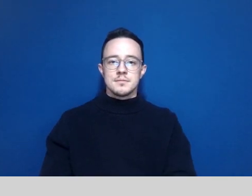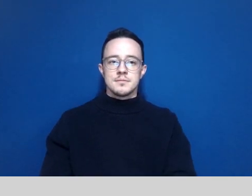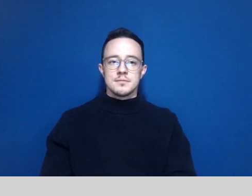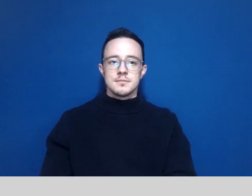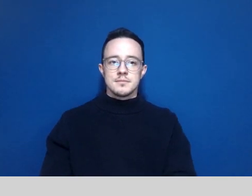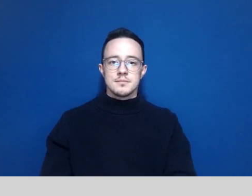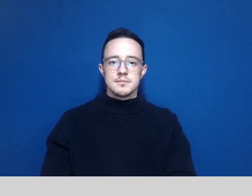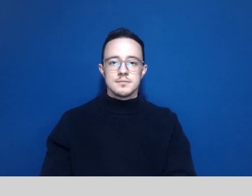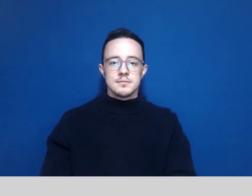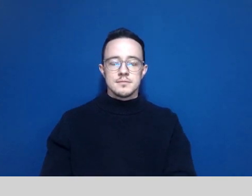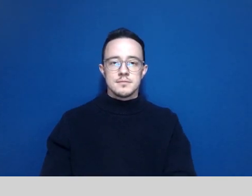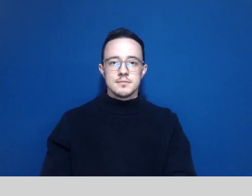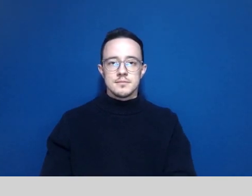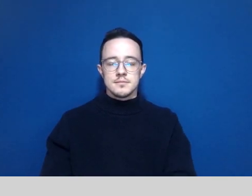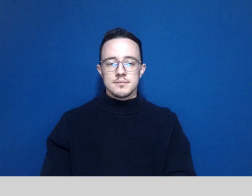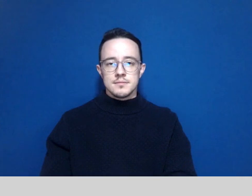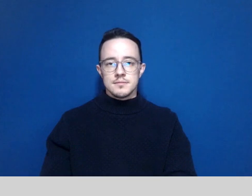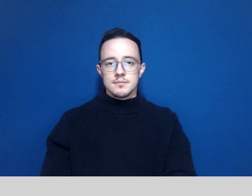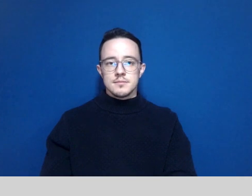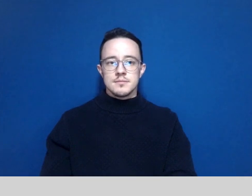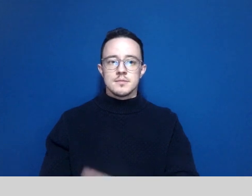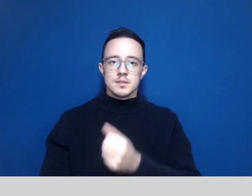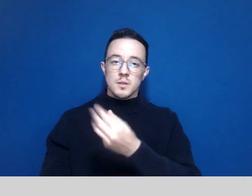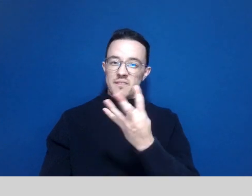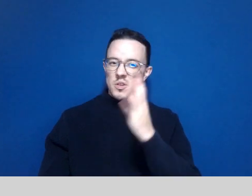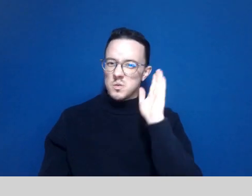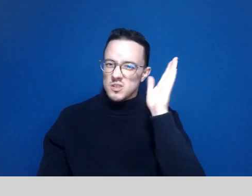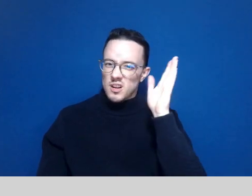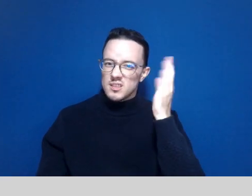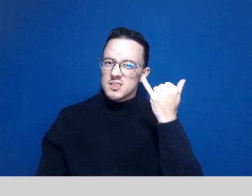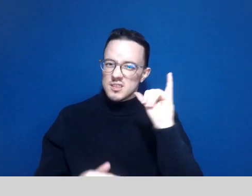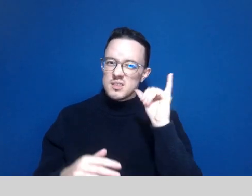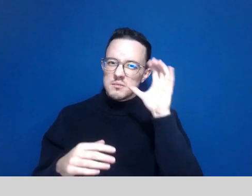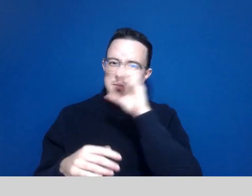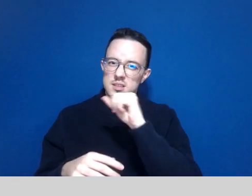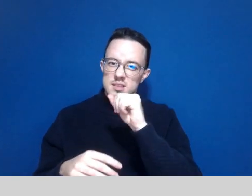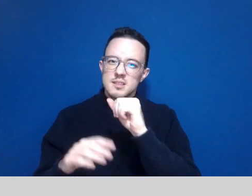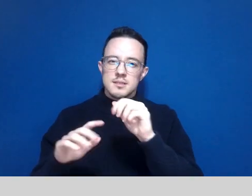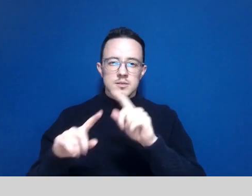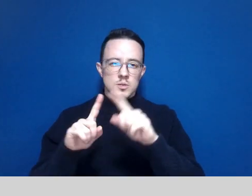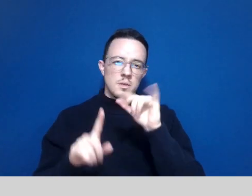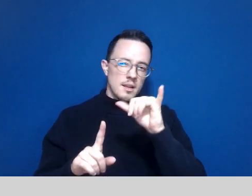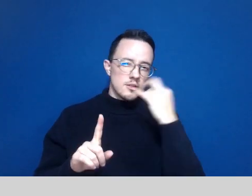So as you can see, we're still missing a few of these talks. I'm recording this right around the deadline.